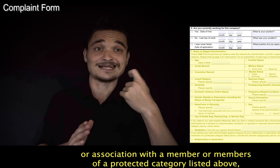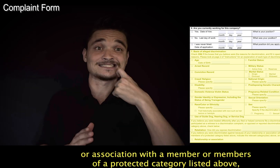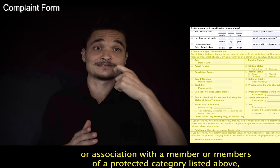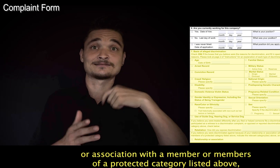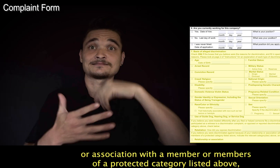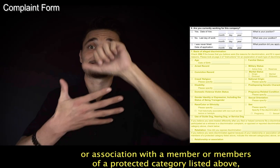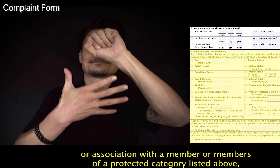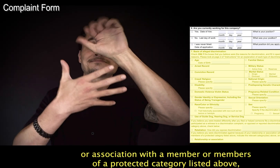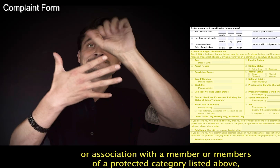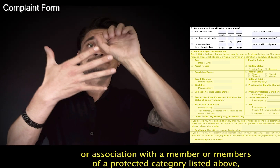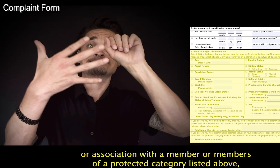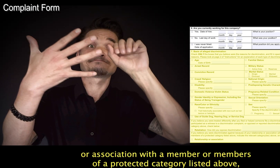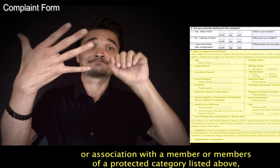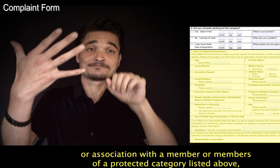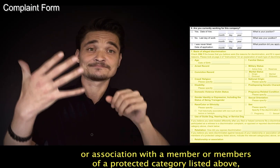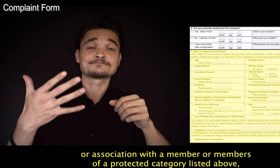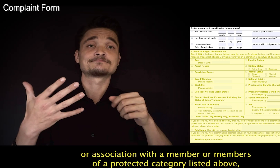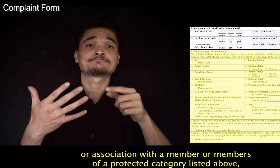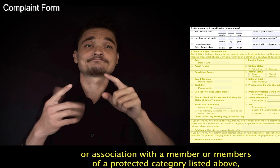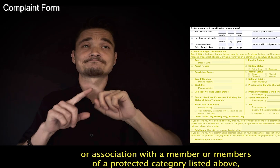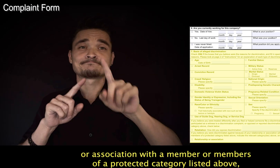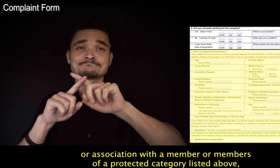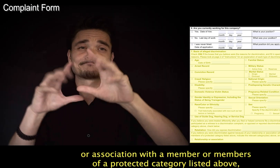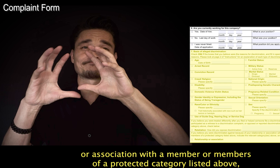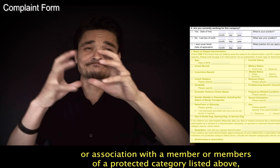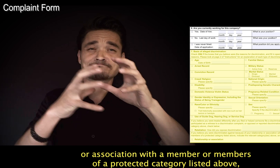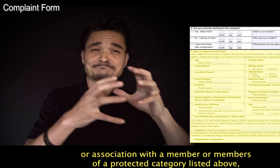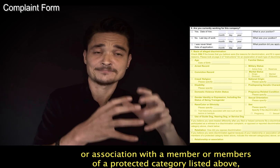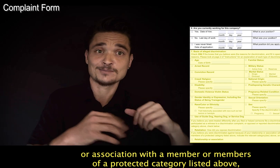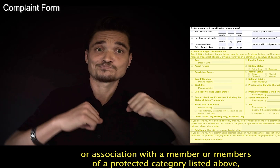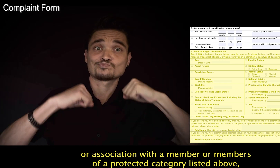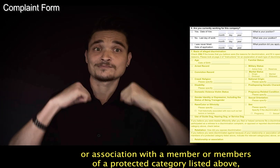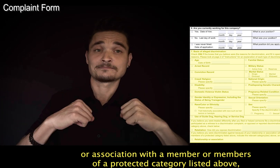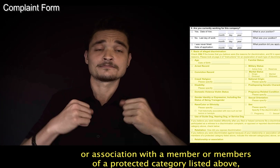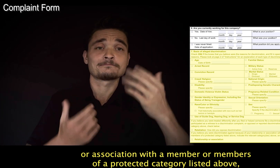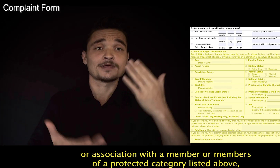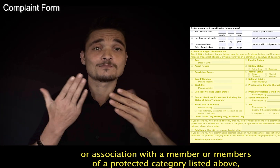or association with a member or members of a protected category listed above,